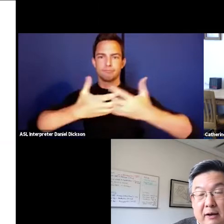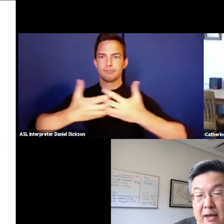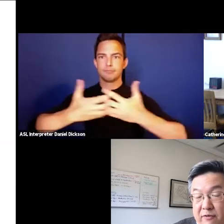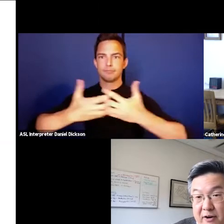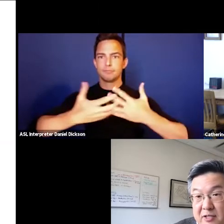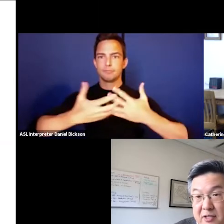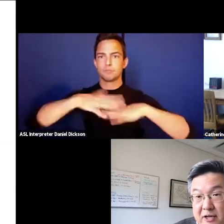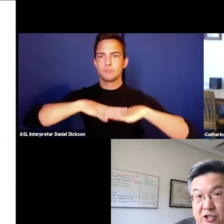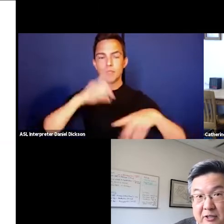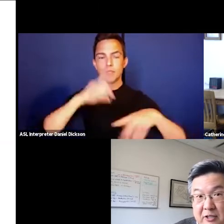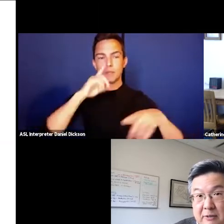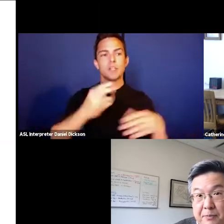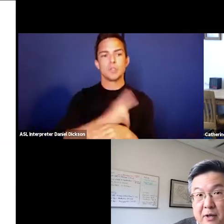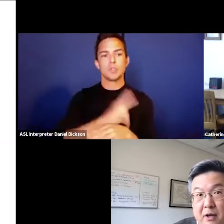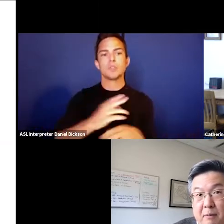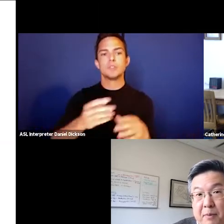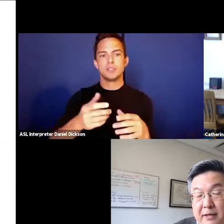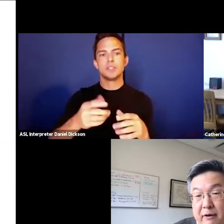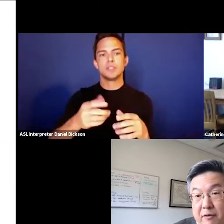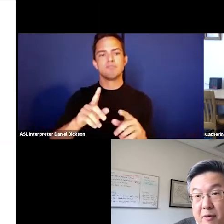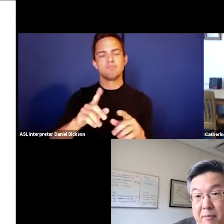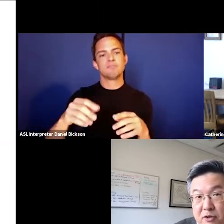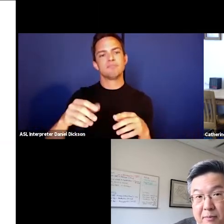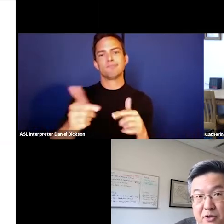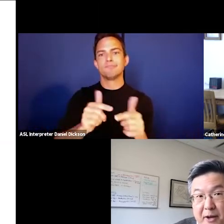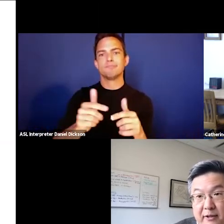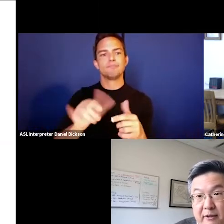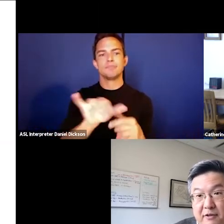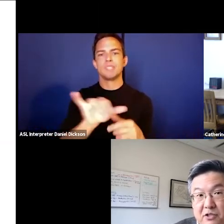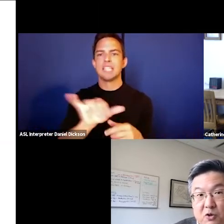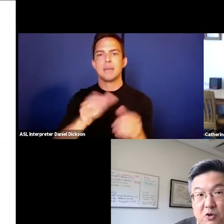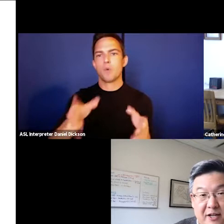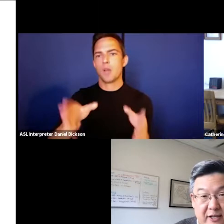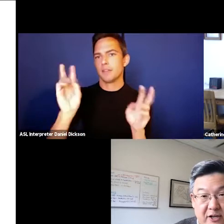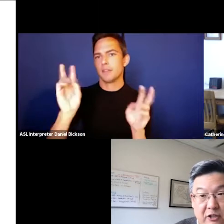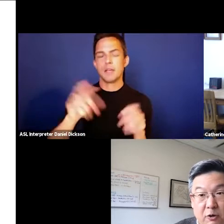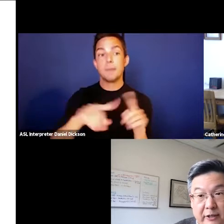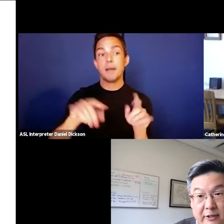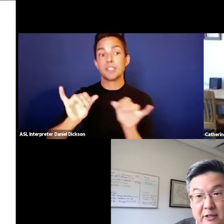in various discussions but from a measurement perspective social isolation and loneliness